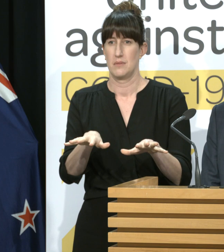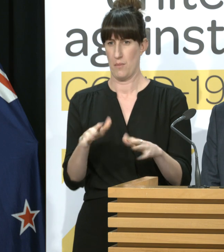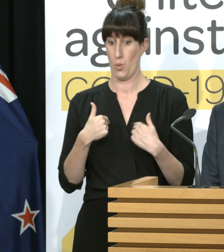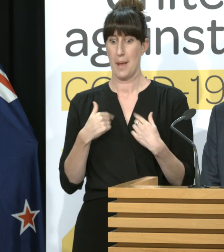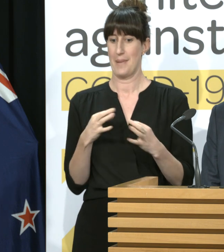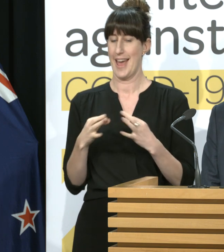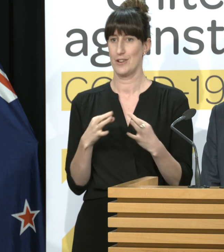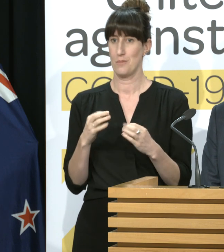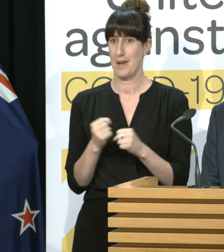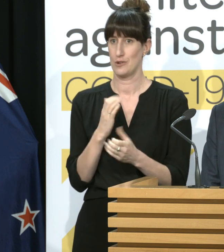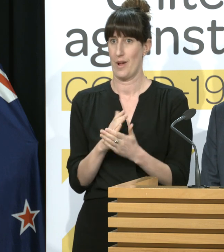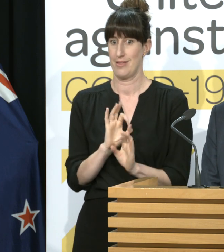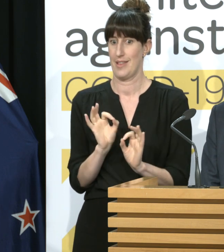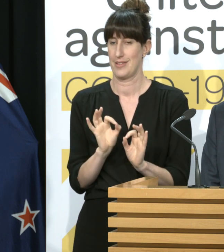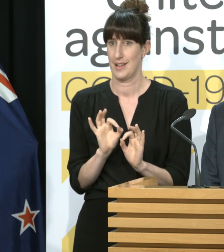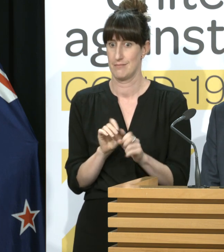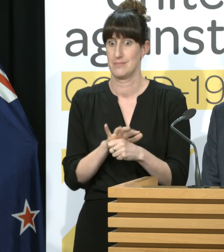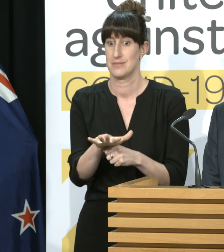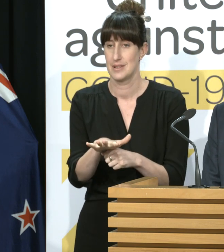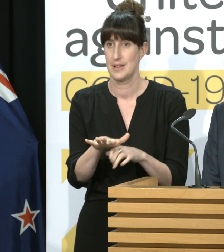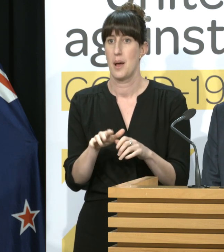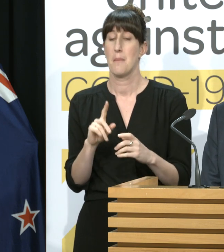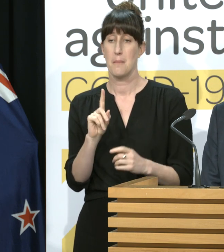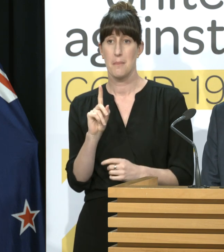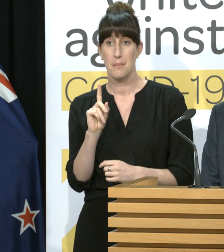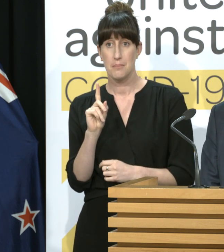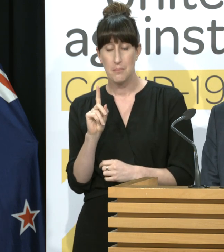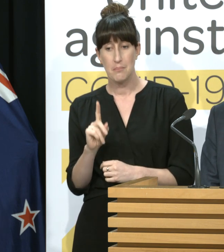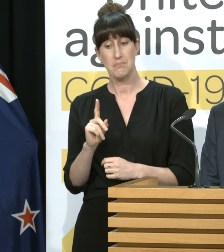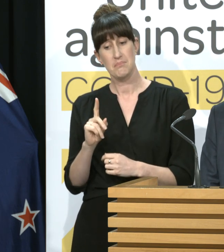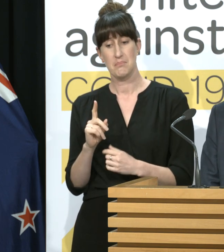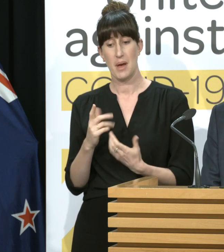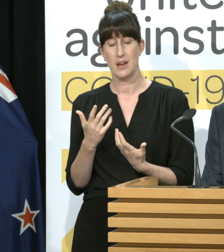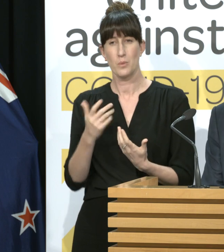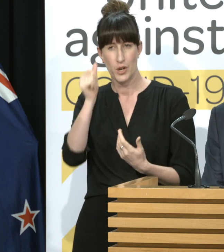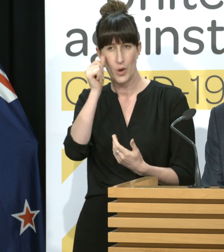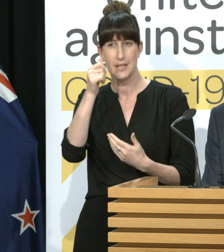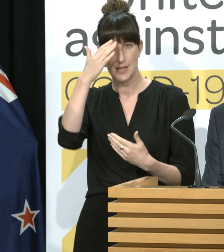After a long hard year, New Zealanders do deserve to have their summer holiday, including